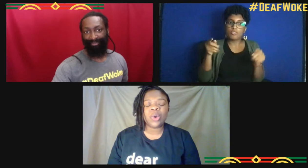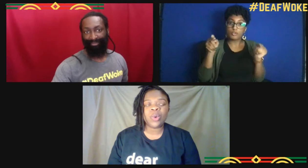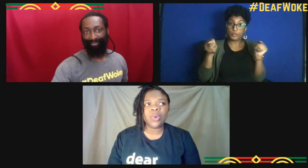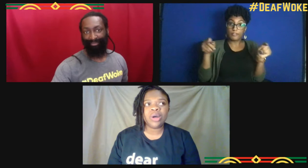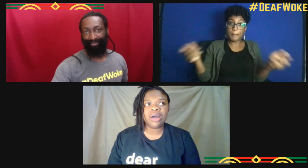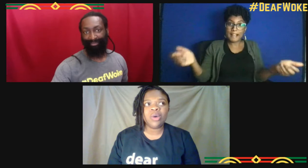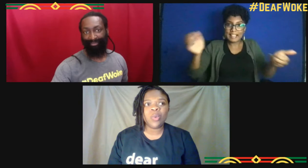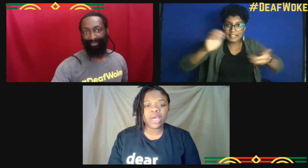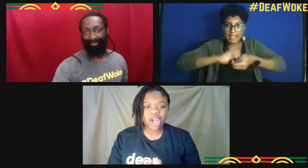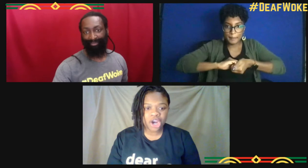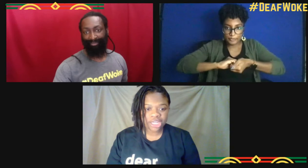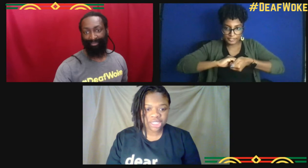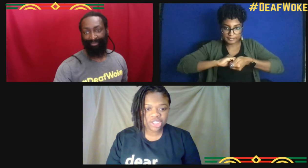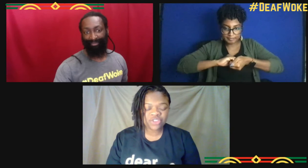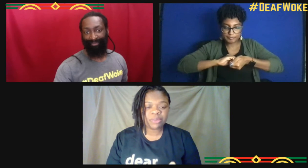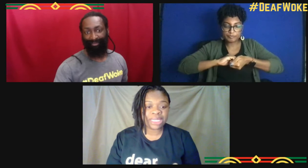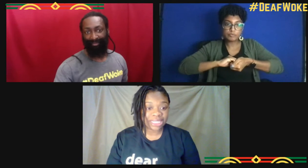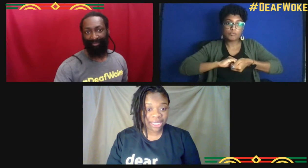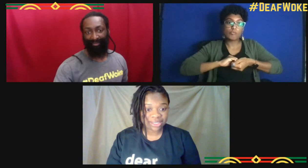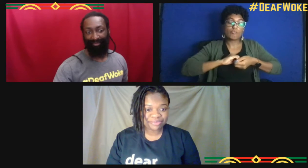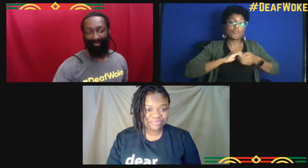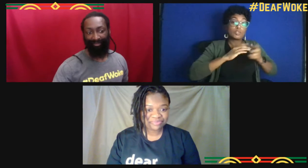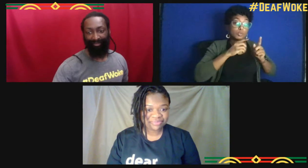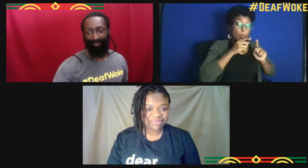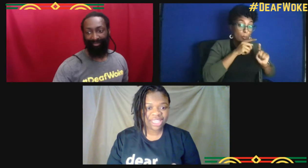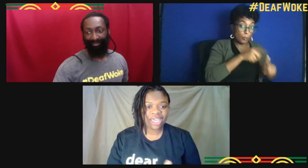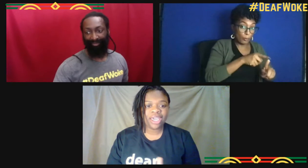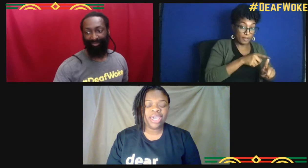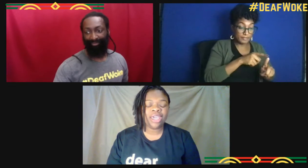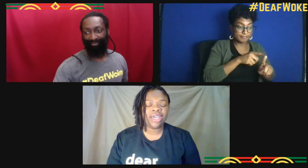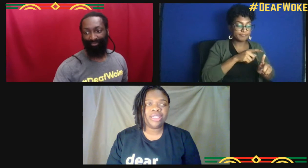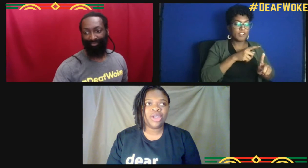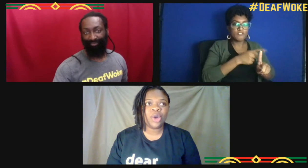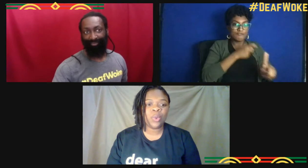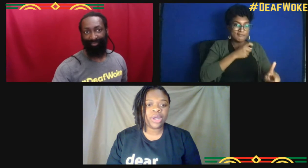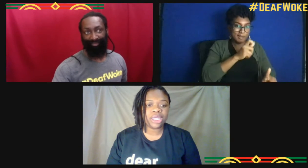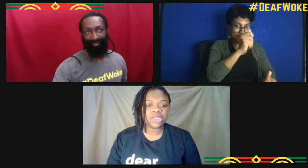So one artist she's from India and her work is primarily